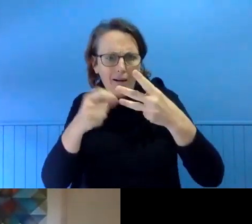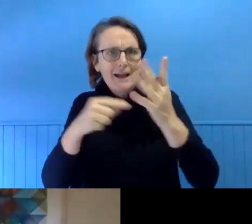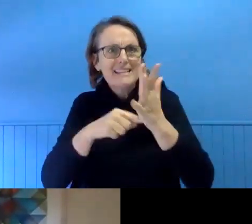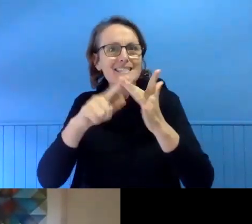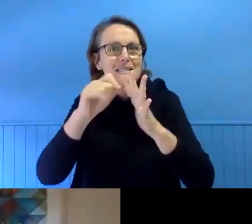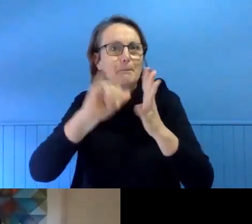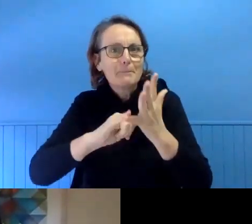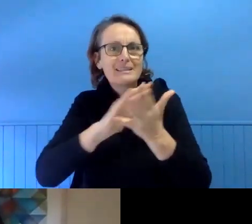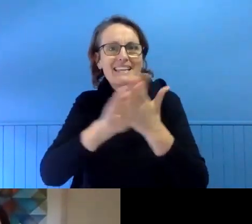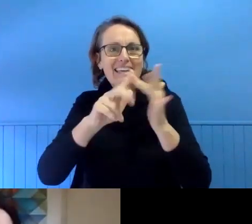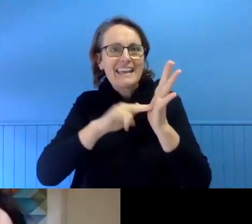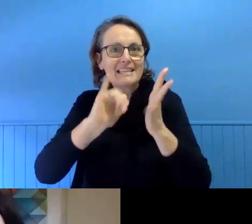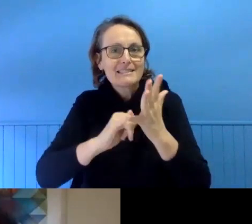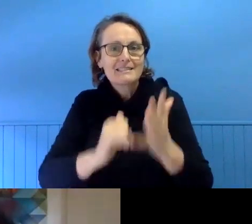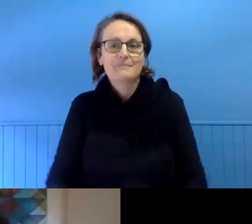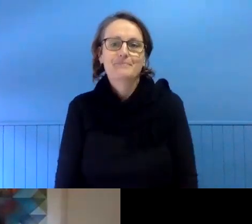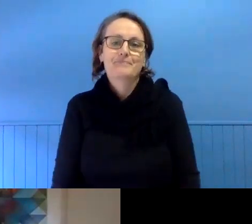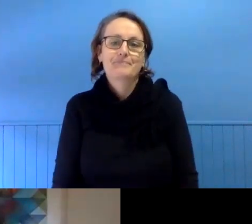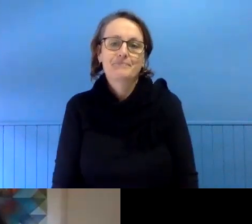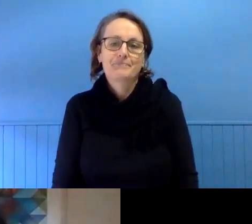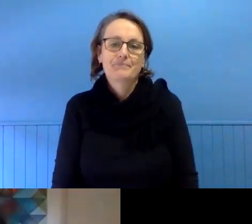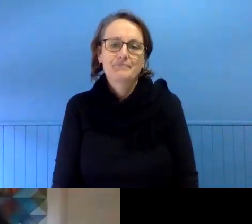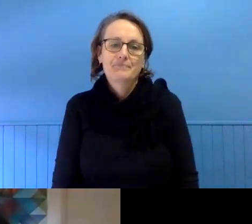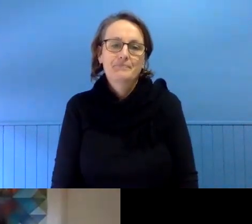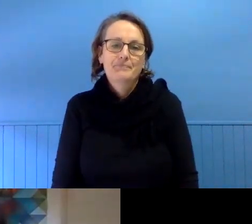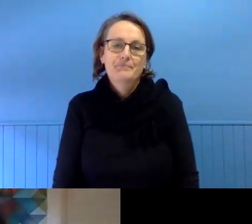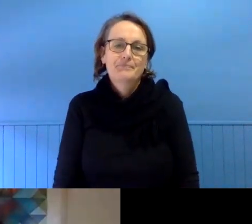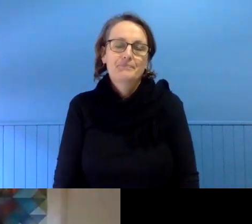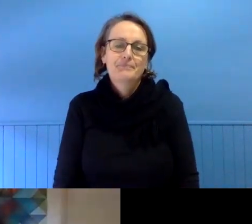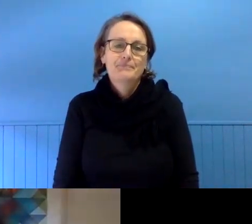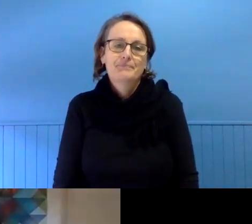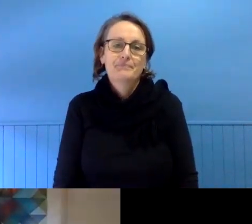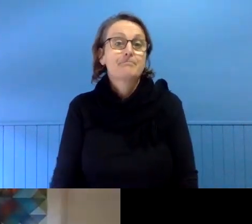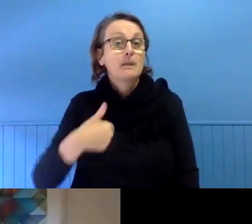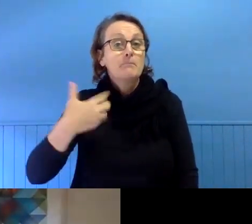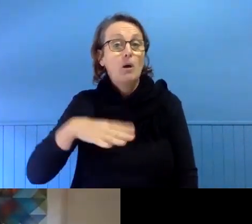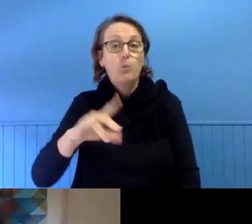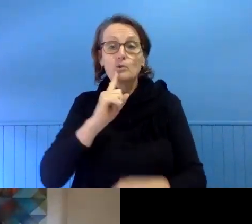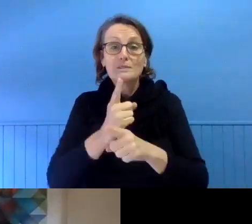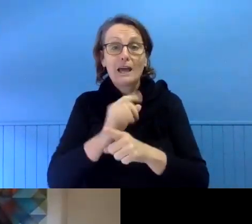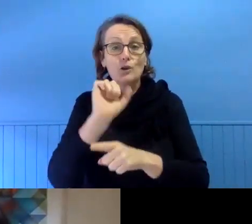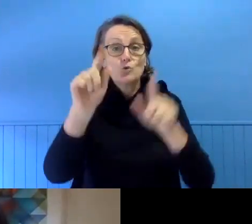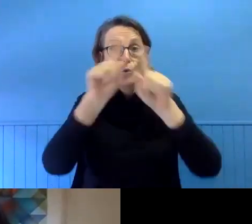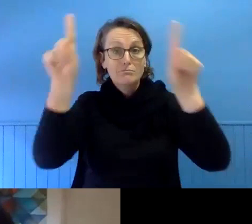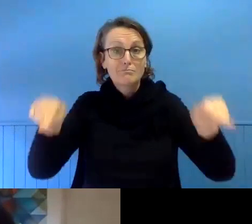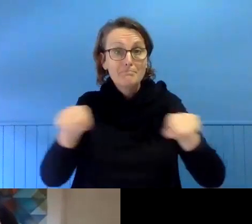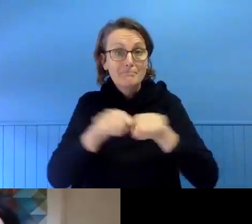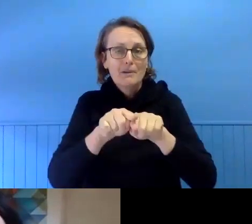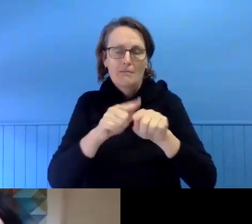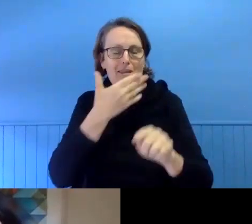can take home with us. I also just wanted to say, your slides are lovely. Thanks so much for putting them together.